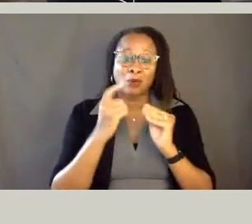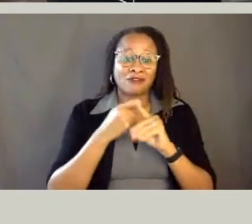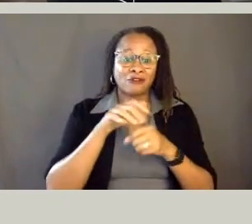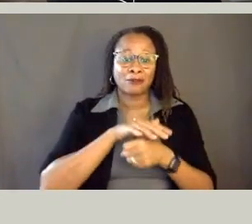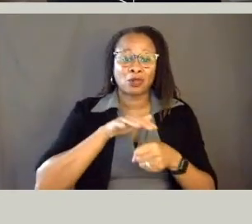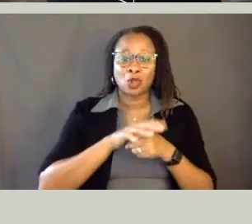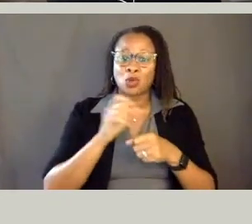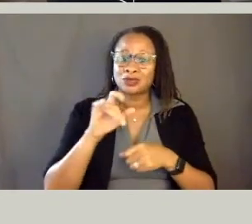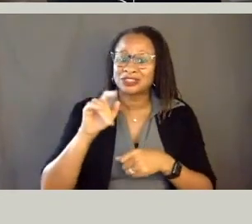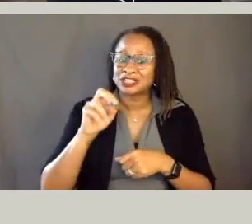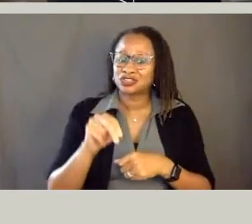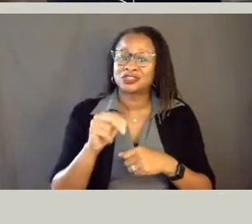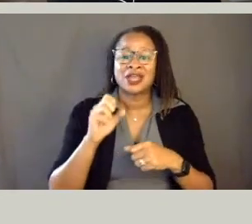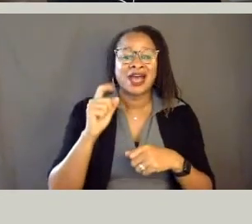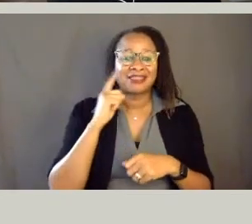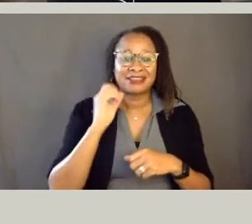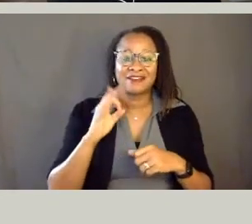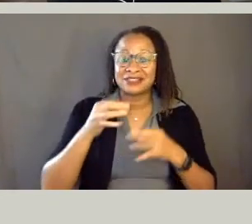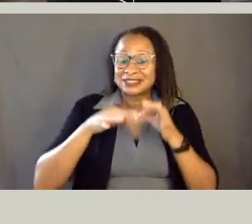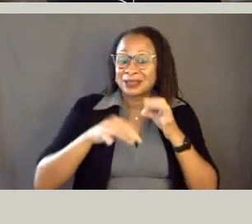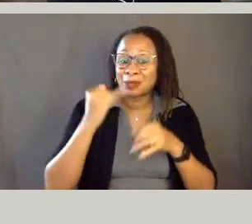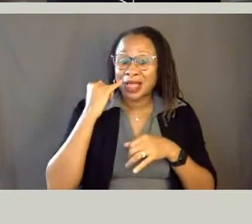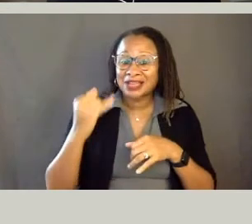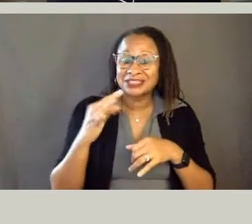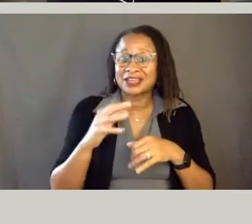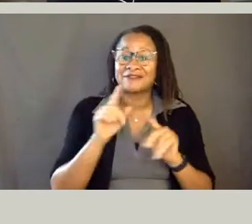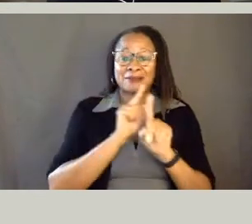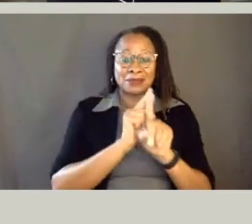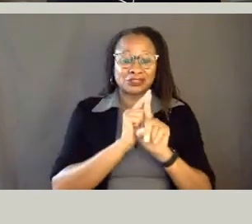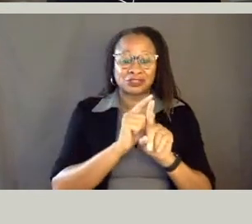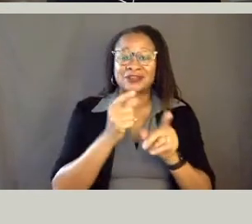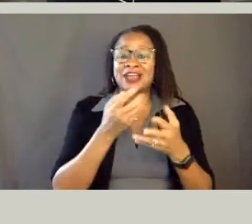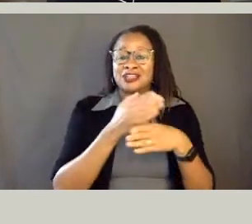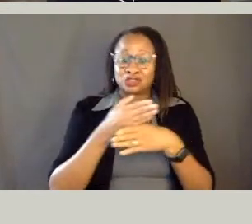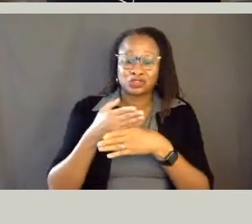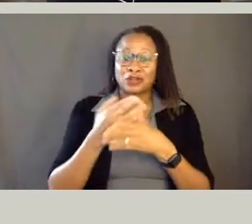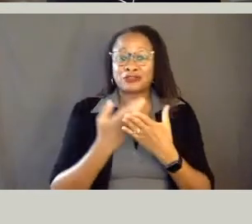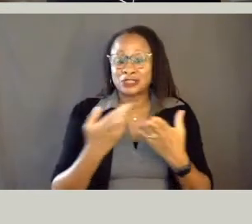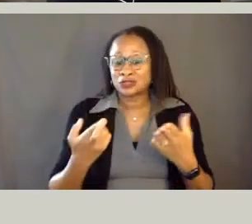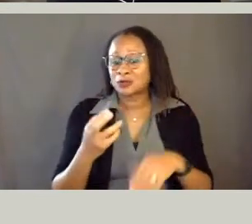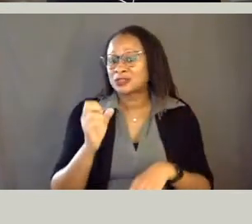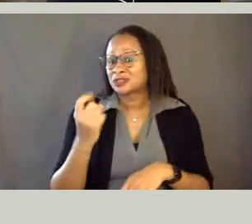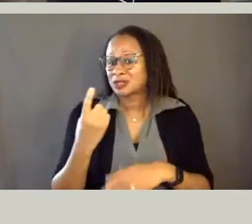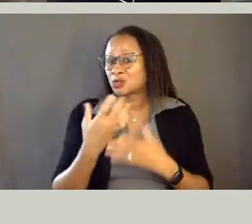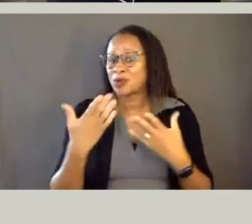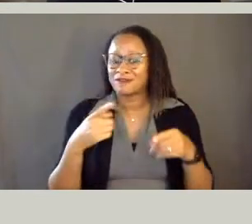I mean, I just think of the simple idea of like mentorship and sharing resources, which is really one of the cornerstones of what you got affects